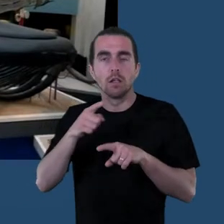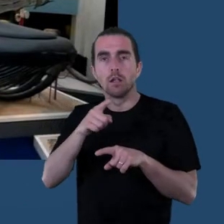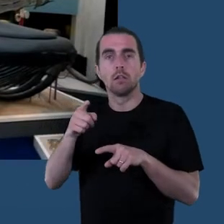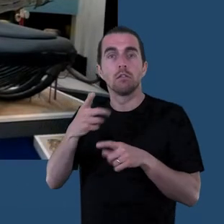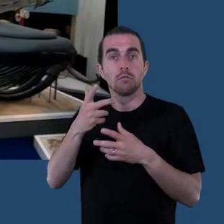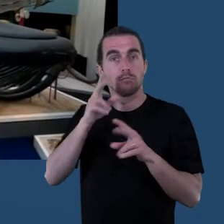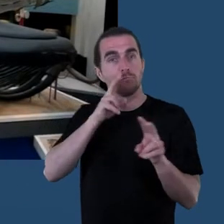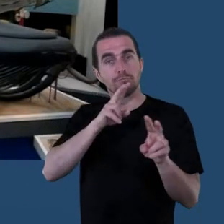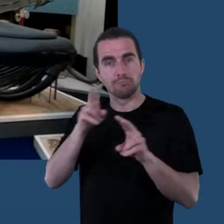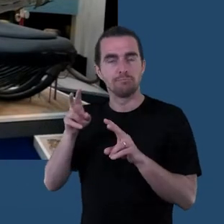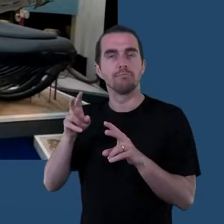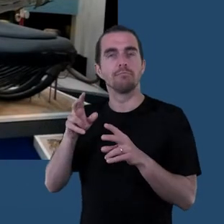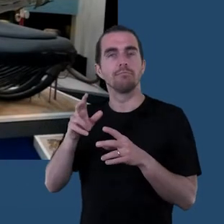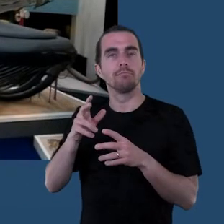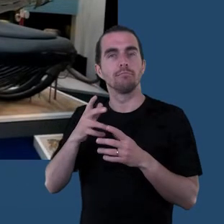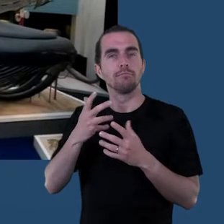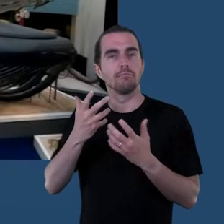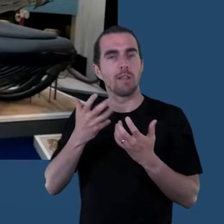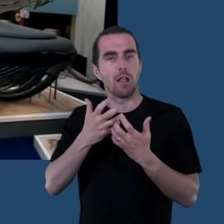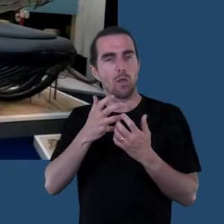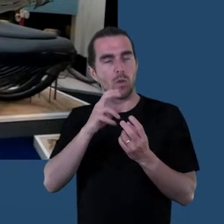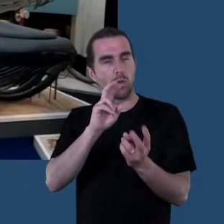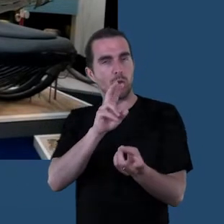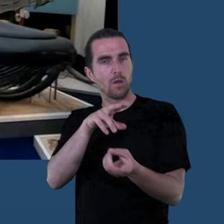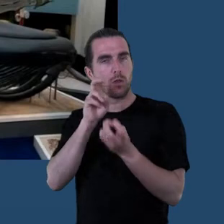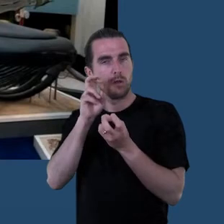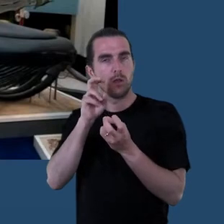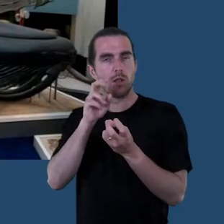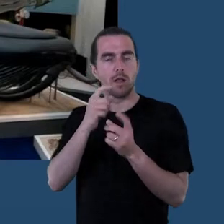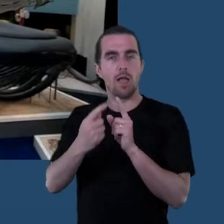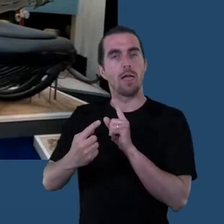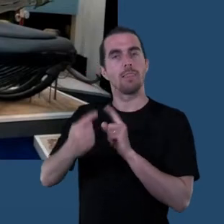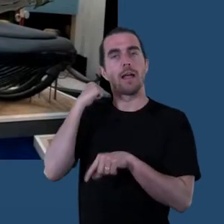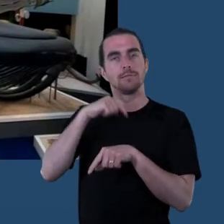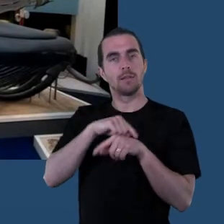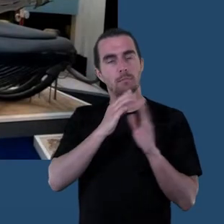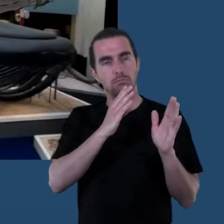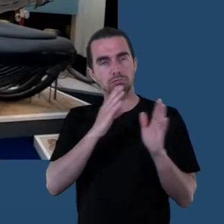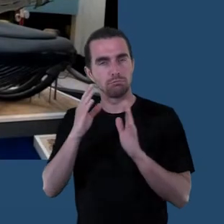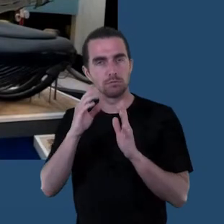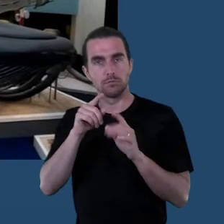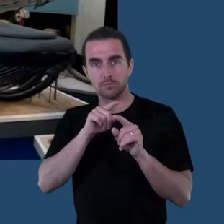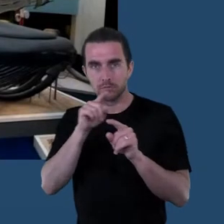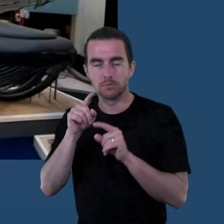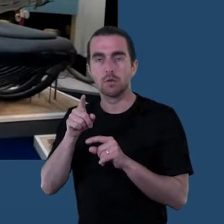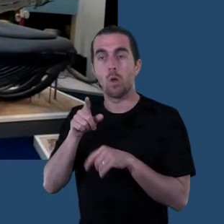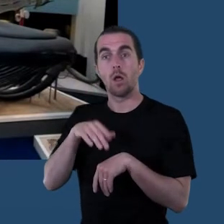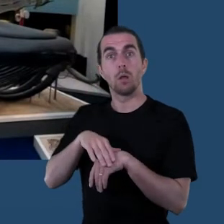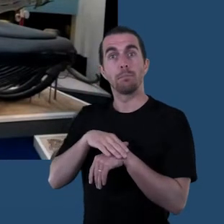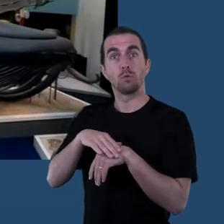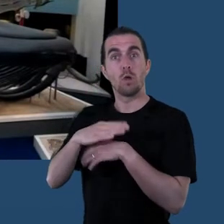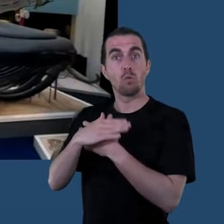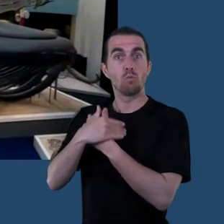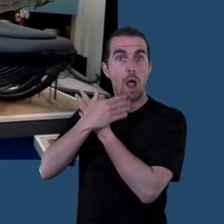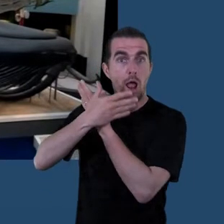it's a snapshot in time of how things were interpreted at that particular period. So as well as the blue whale model,